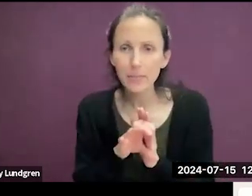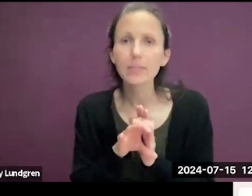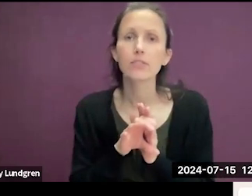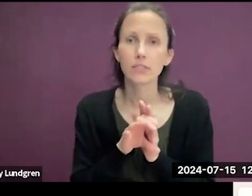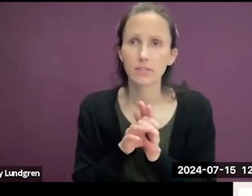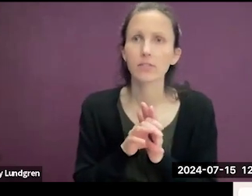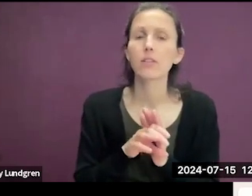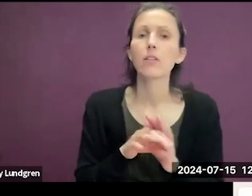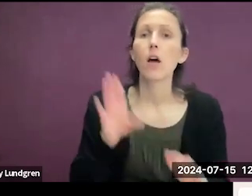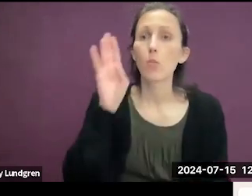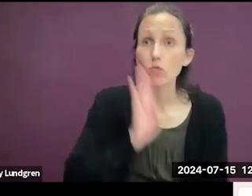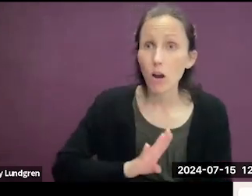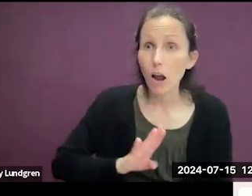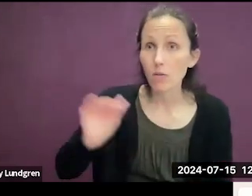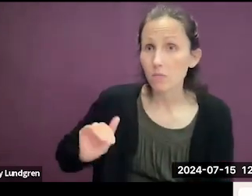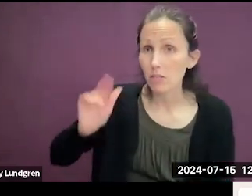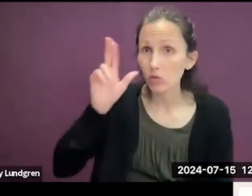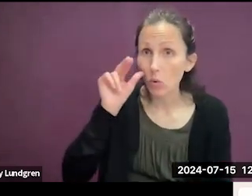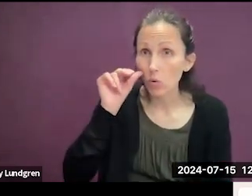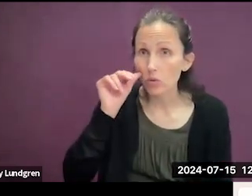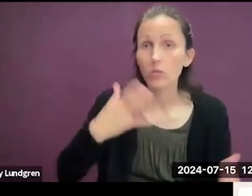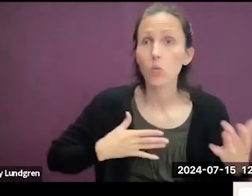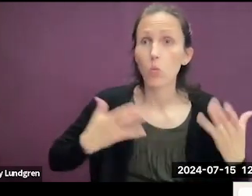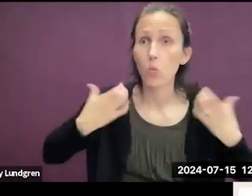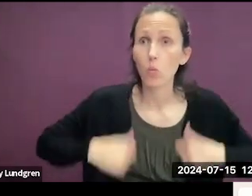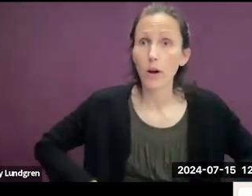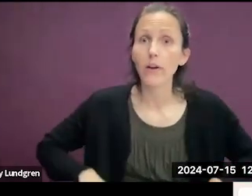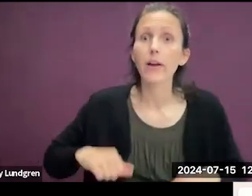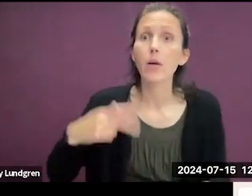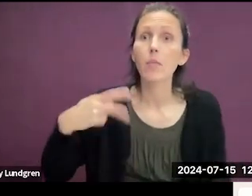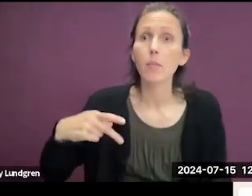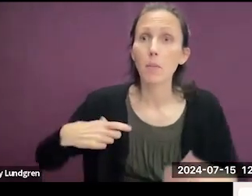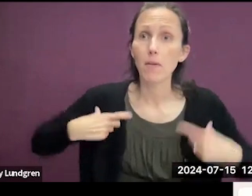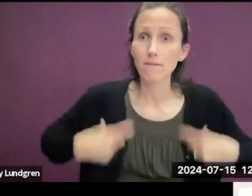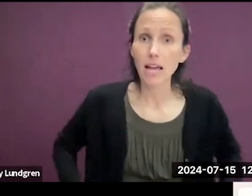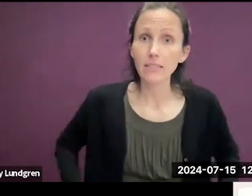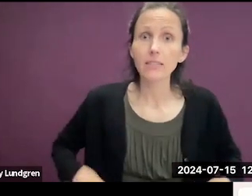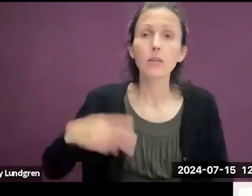a brown miniature horse wearing a purple vest, a purple harness, and white shoes.